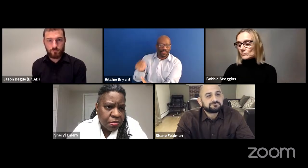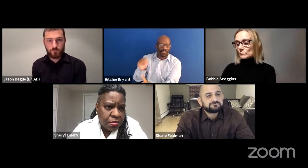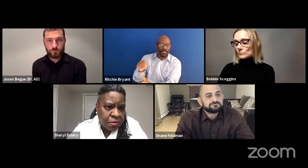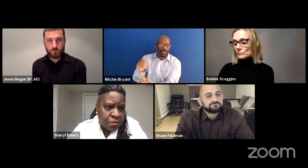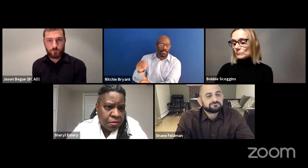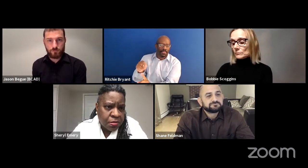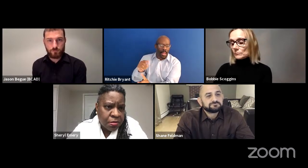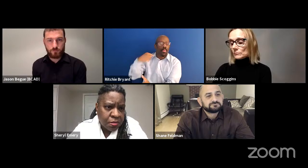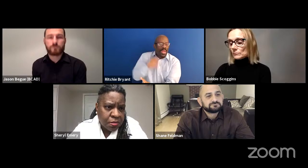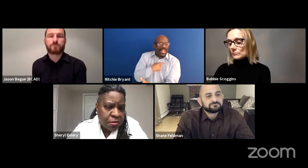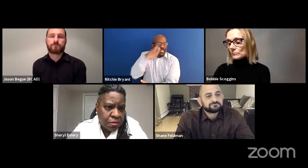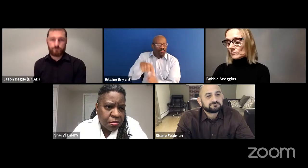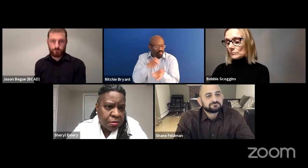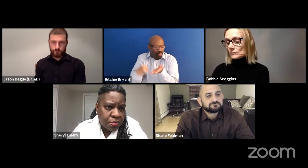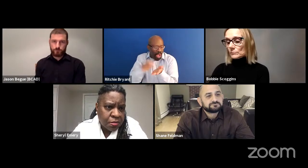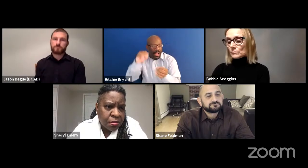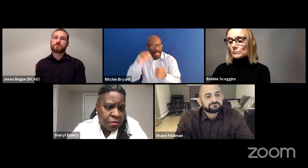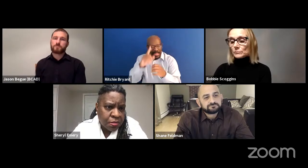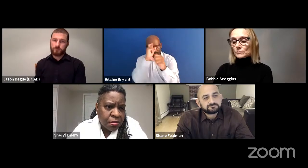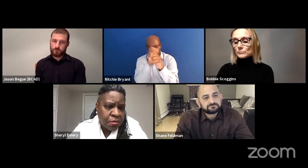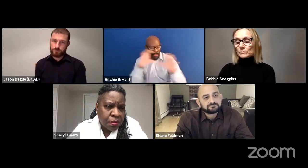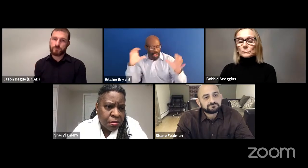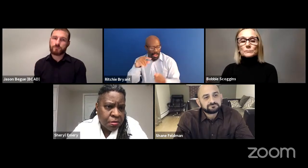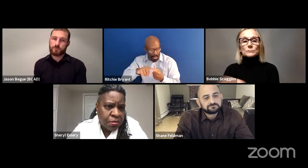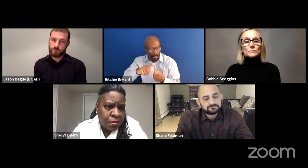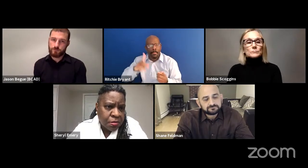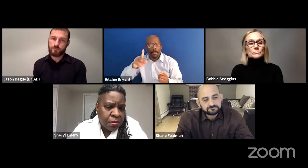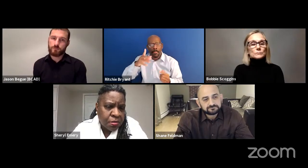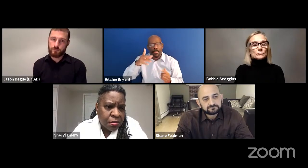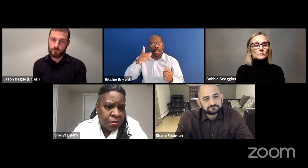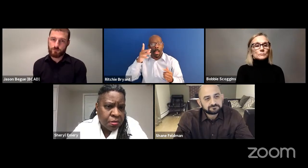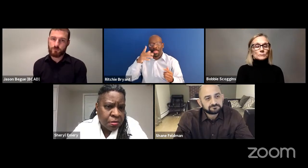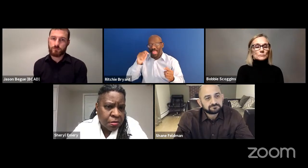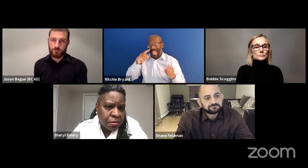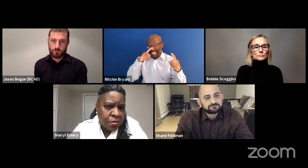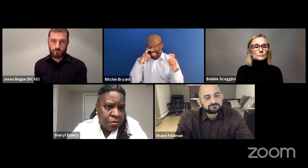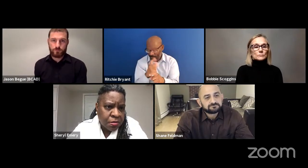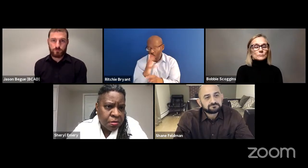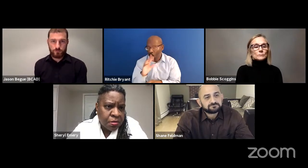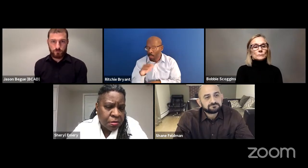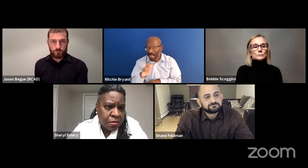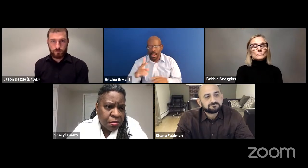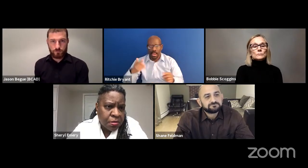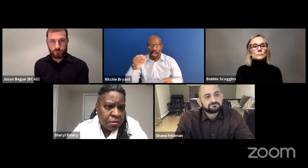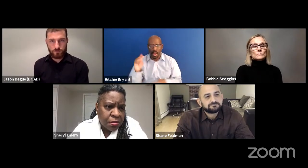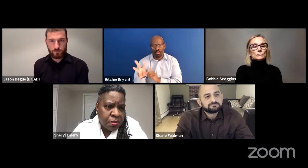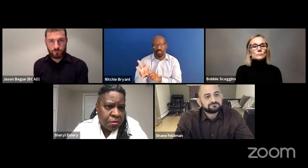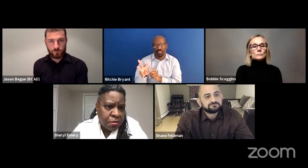have a common goal. And again, we need to make sure that we are protecting our community.